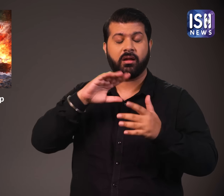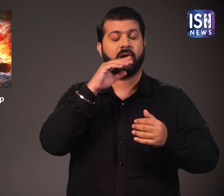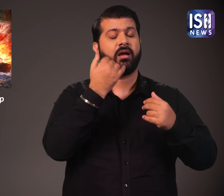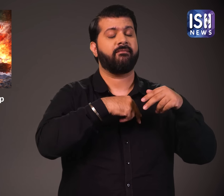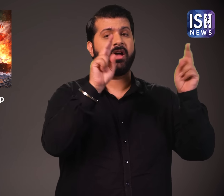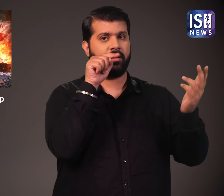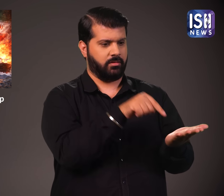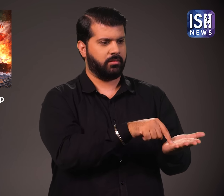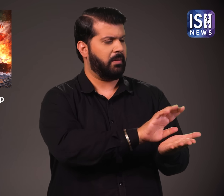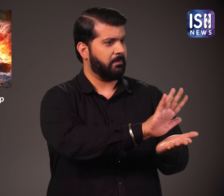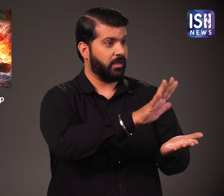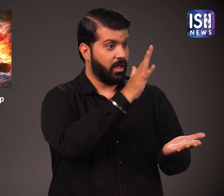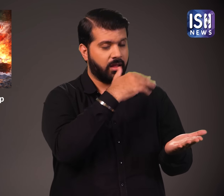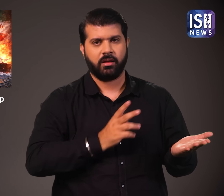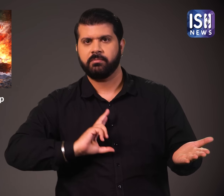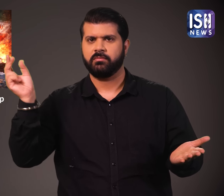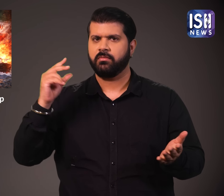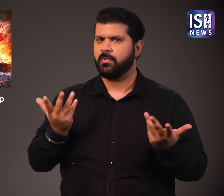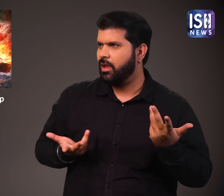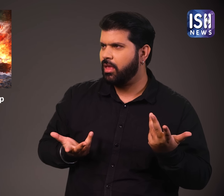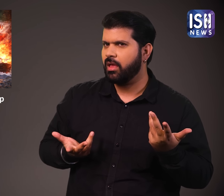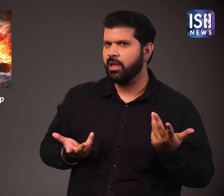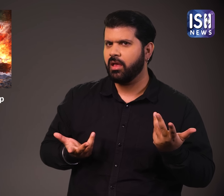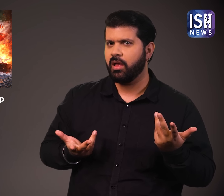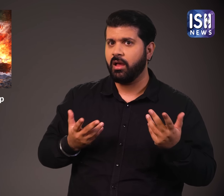They presented its final offer and left after Iran refused to accept it.